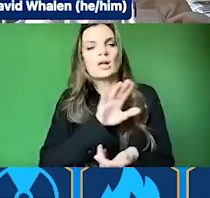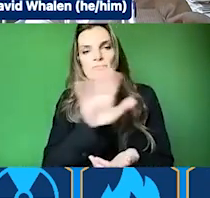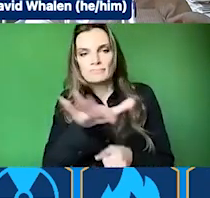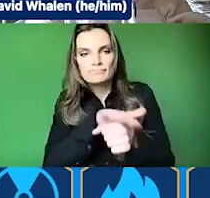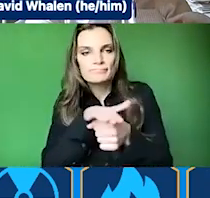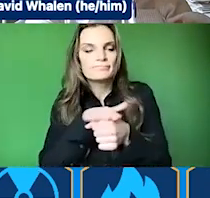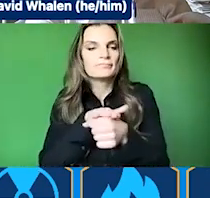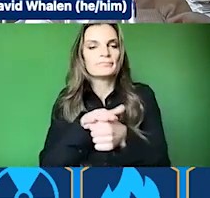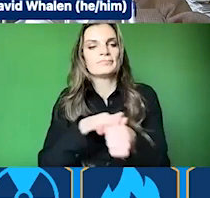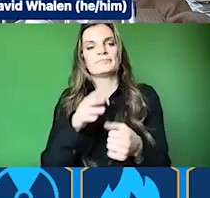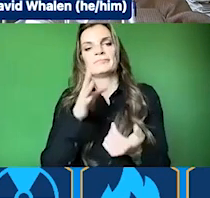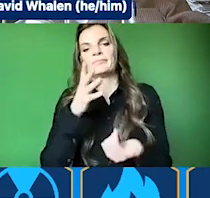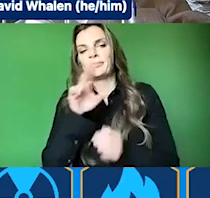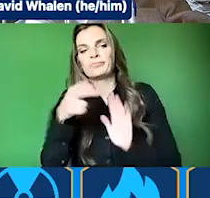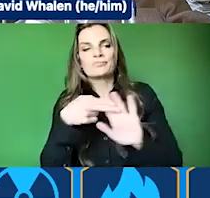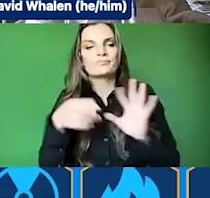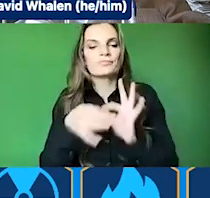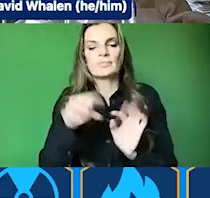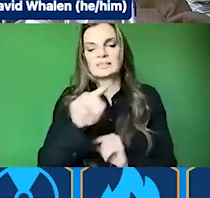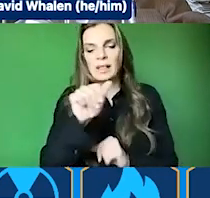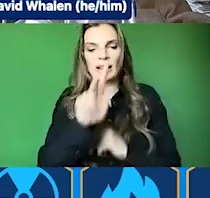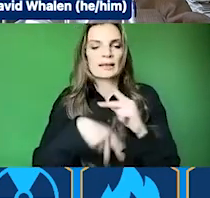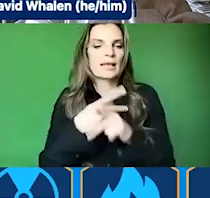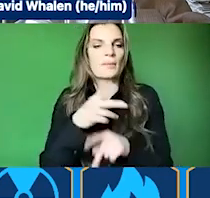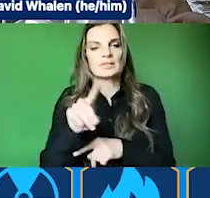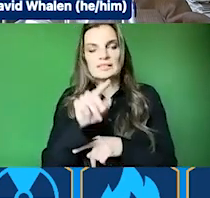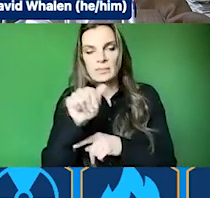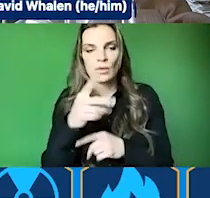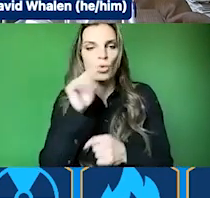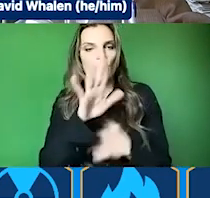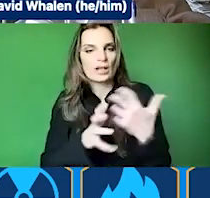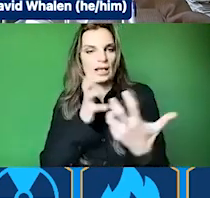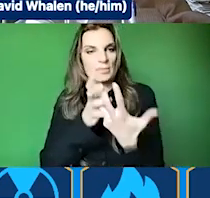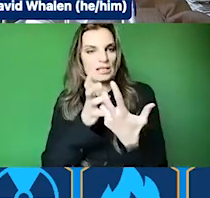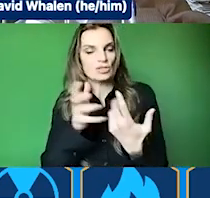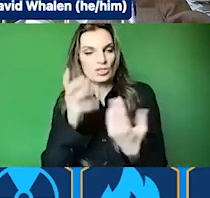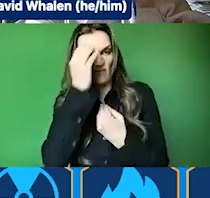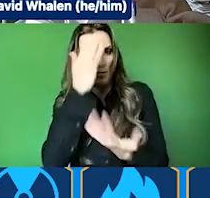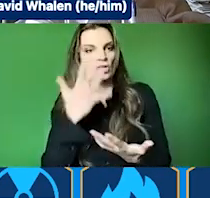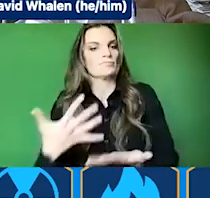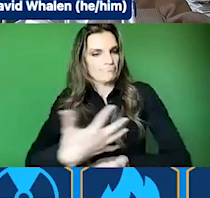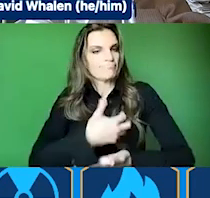disability status, type of disability and any needed accommodations are being collected so that that